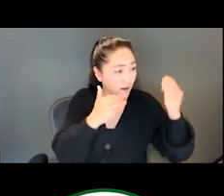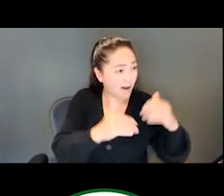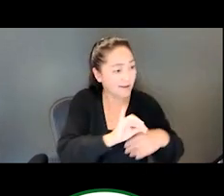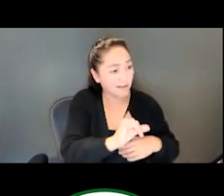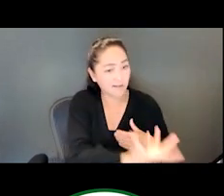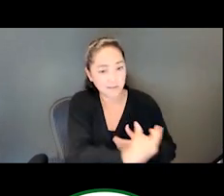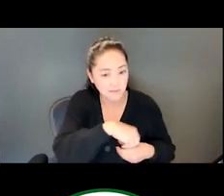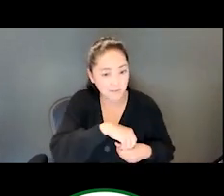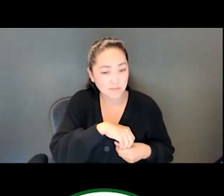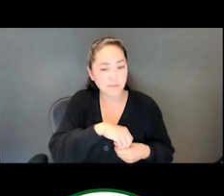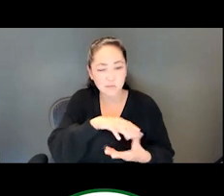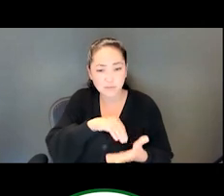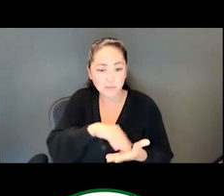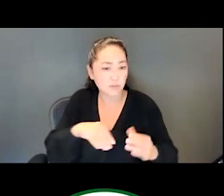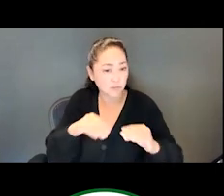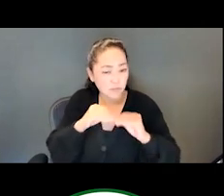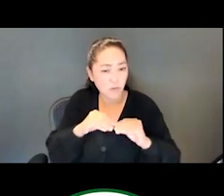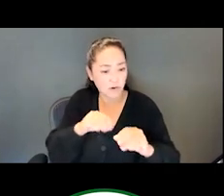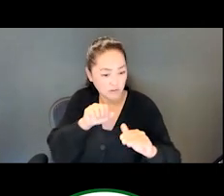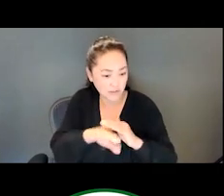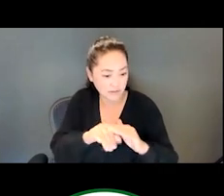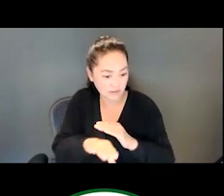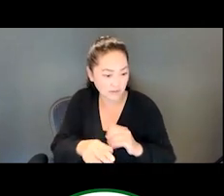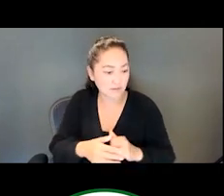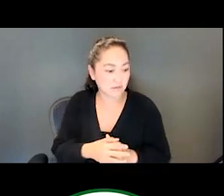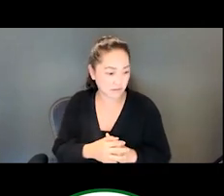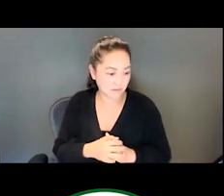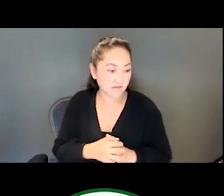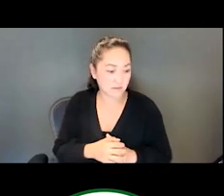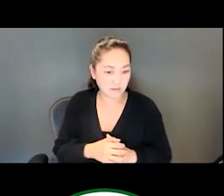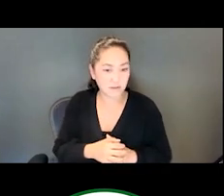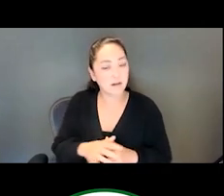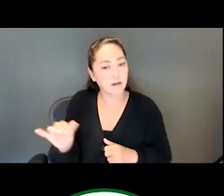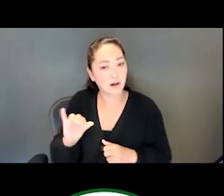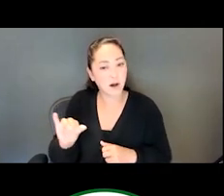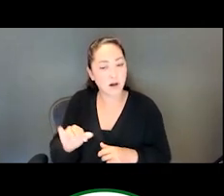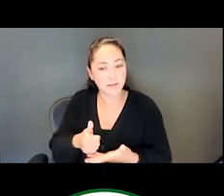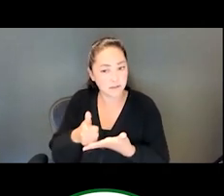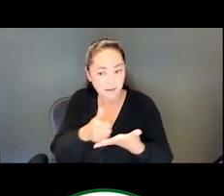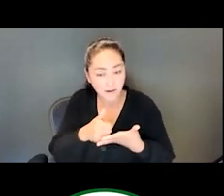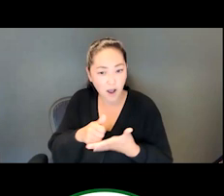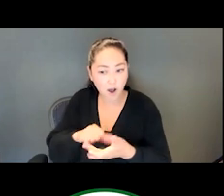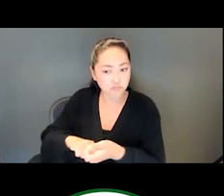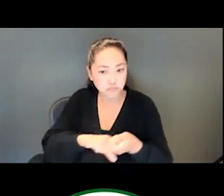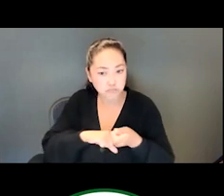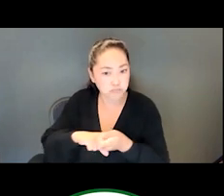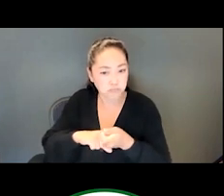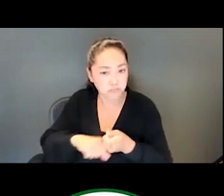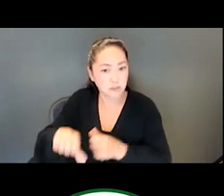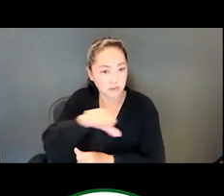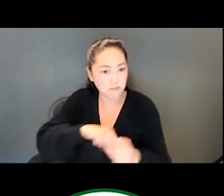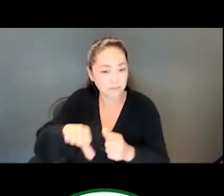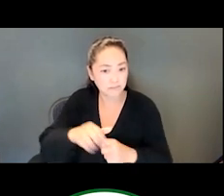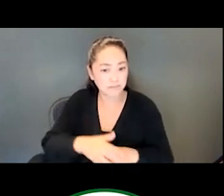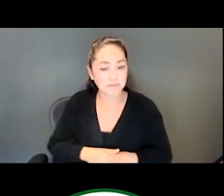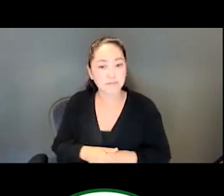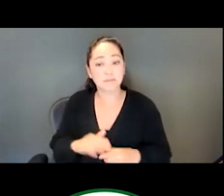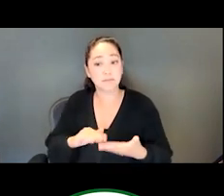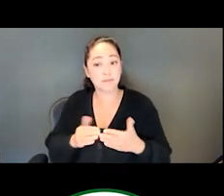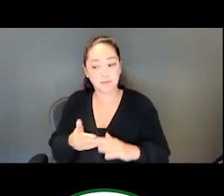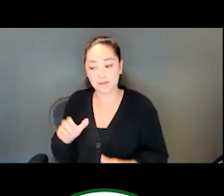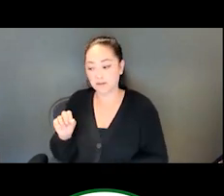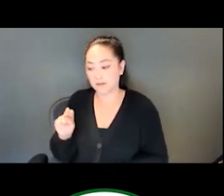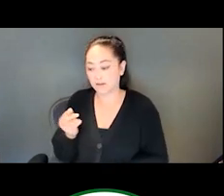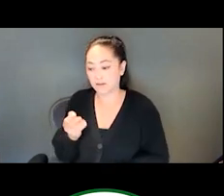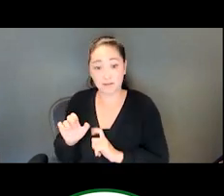So as in the city council. We created a huge conversation. And the more it happened. It